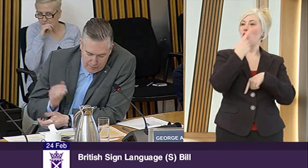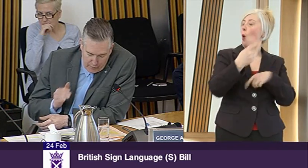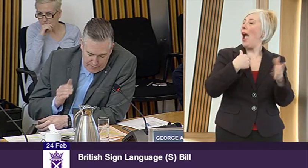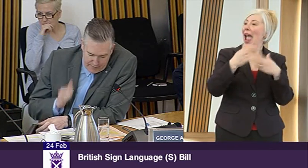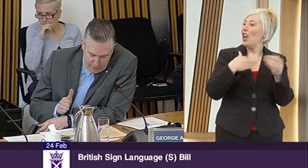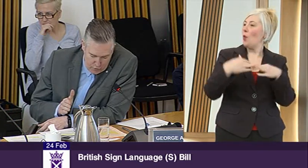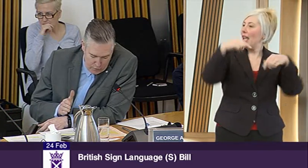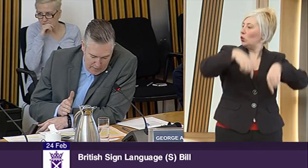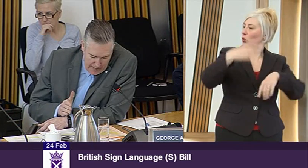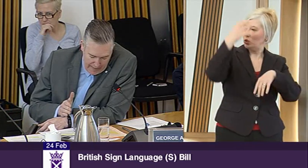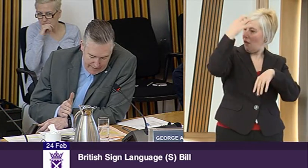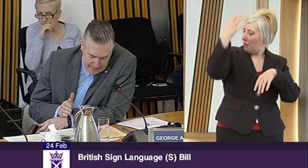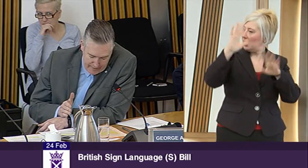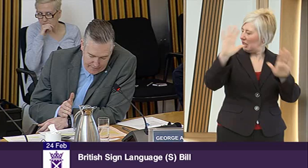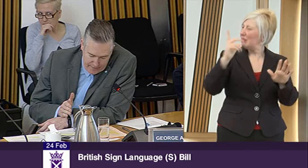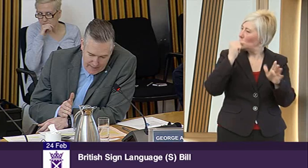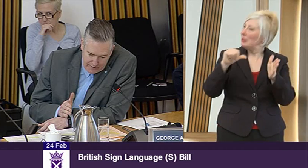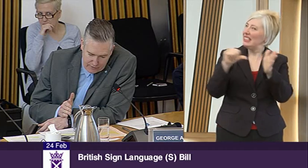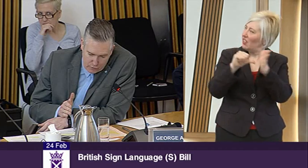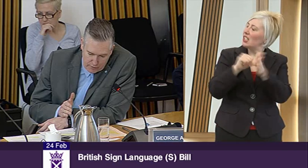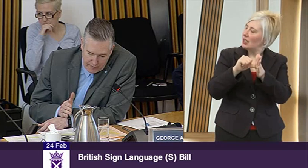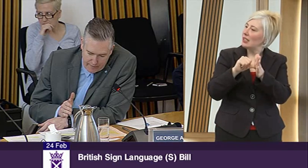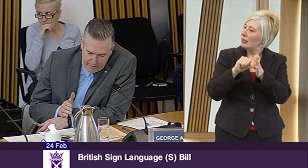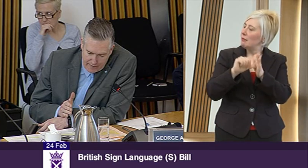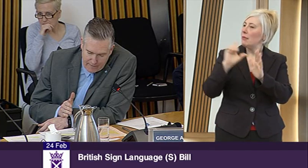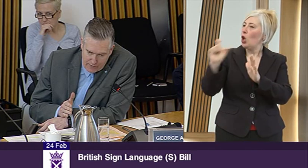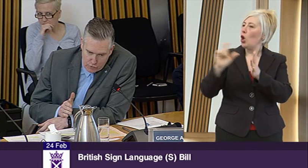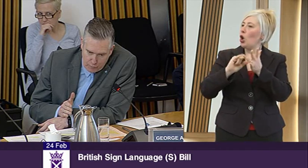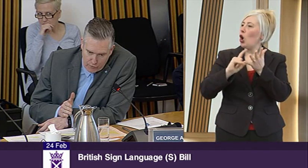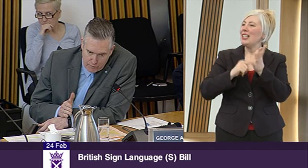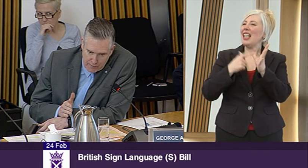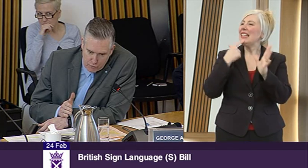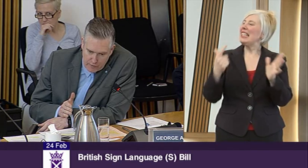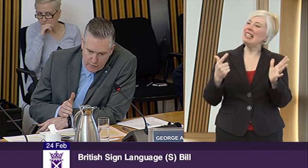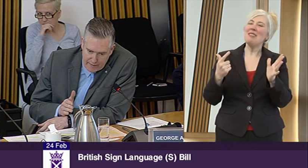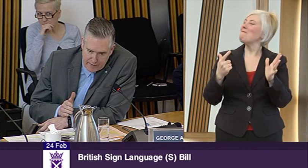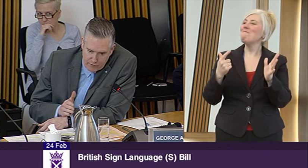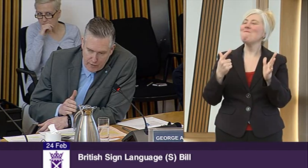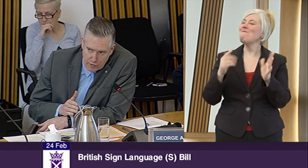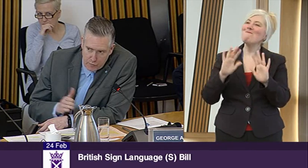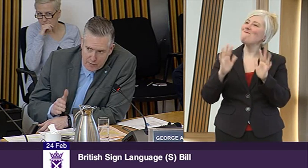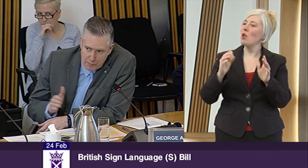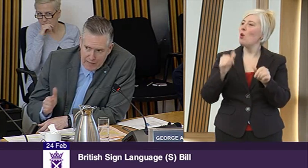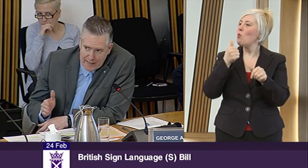the Scottish Government on this and it believes that we should go down the community planning